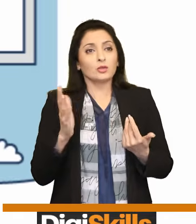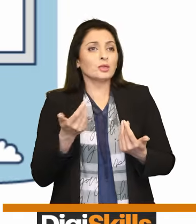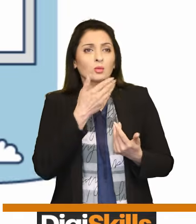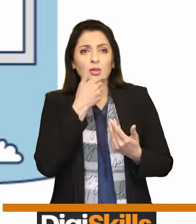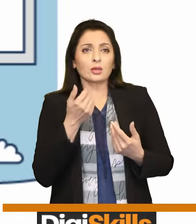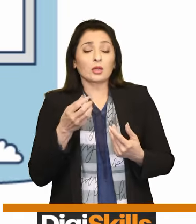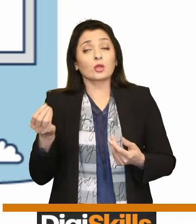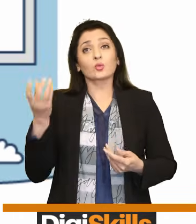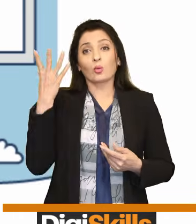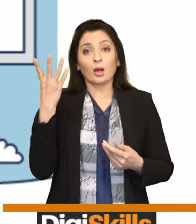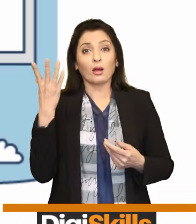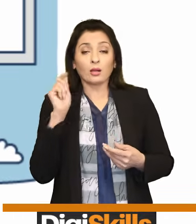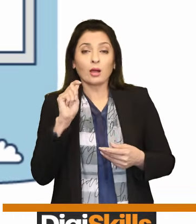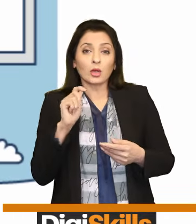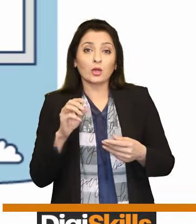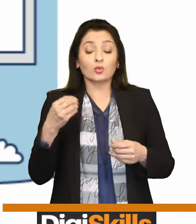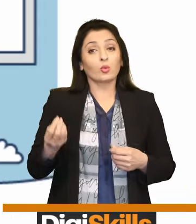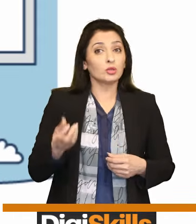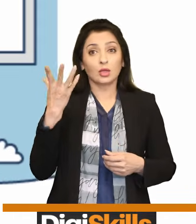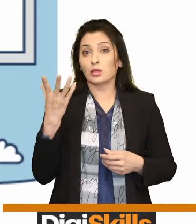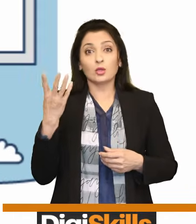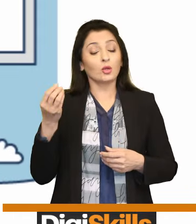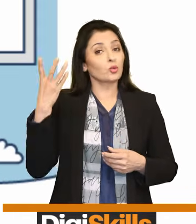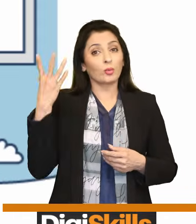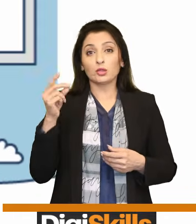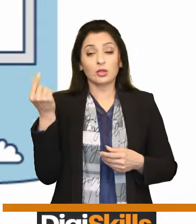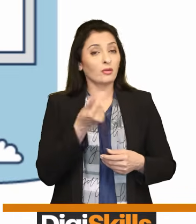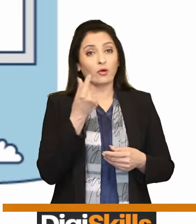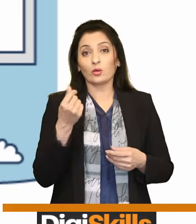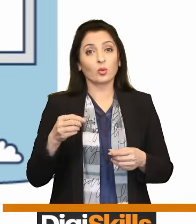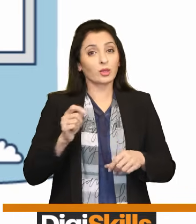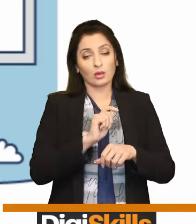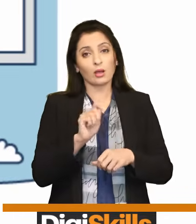Someone may like to work in morning after dawn. He is early riser, so he would work in the morning.